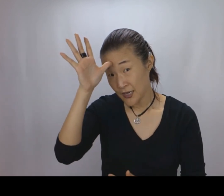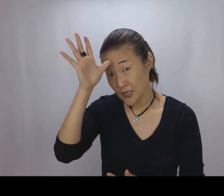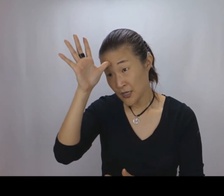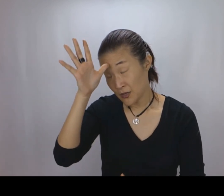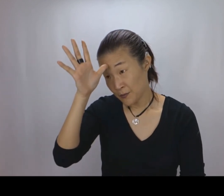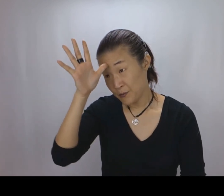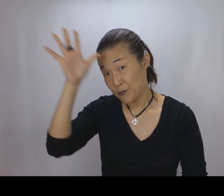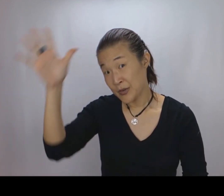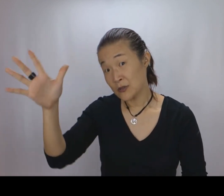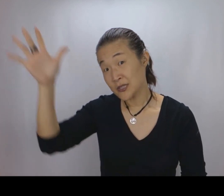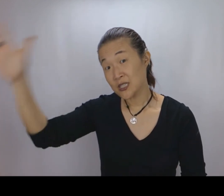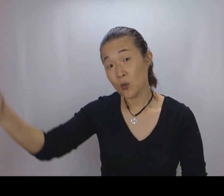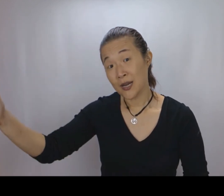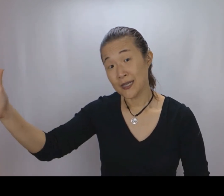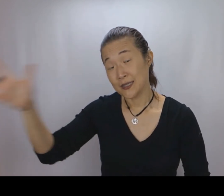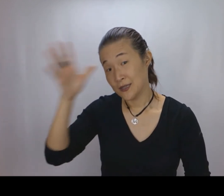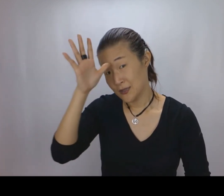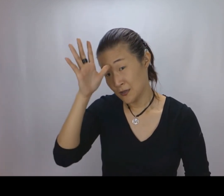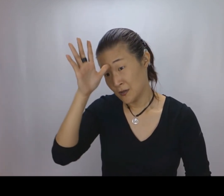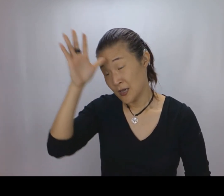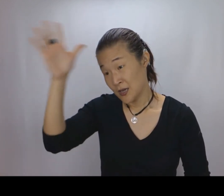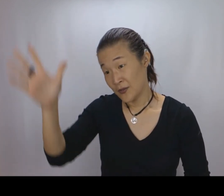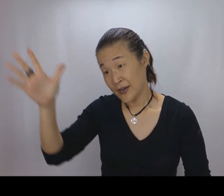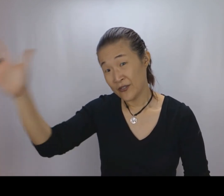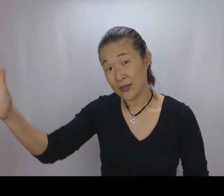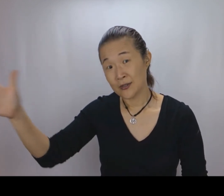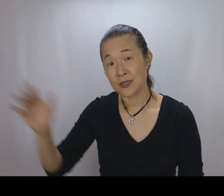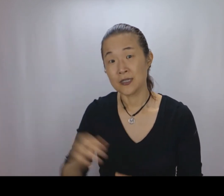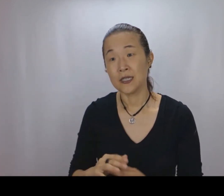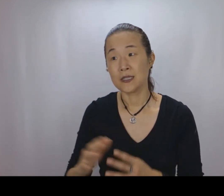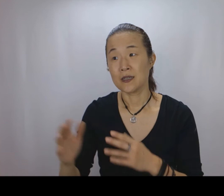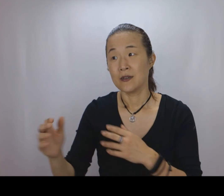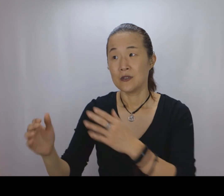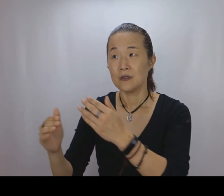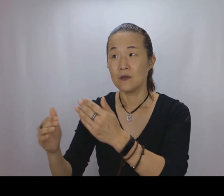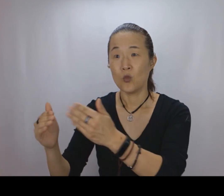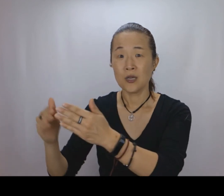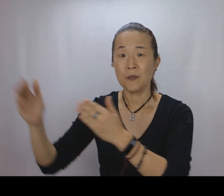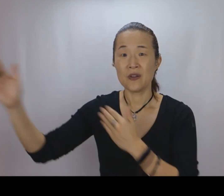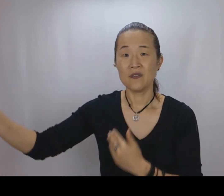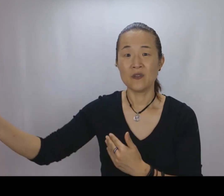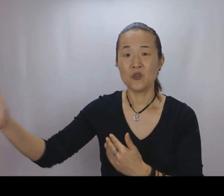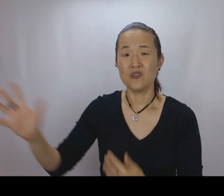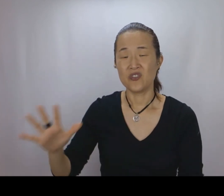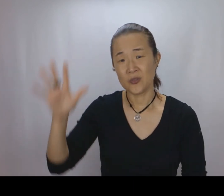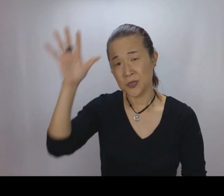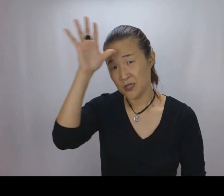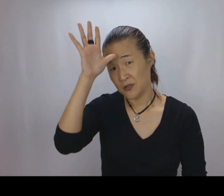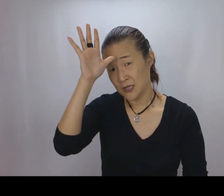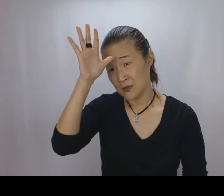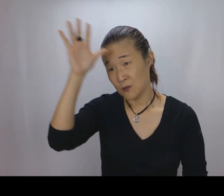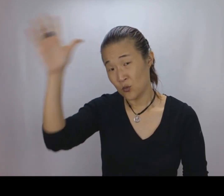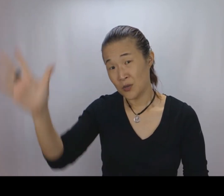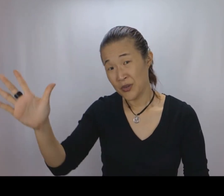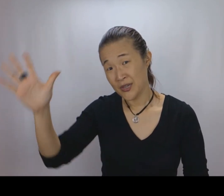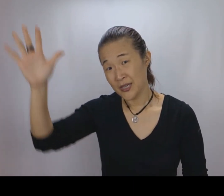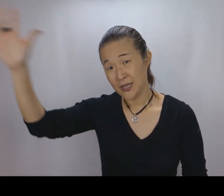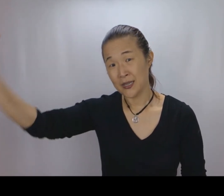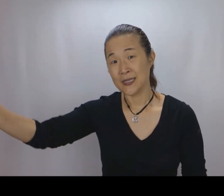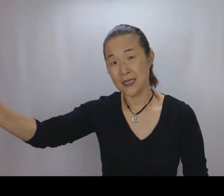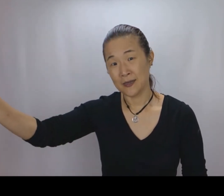and then you're going to bounce twice, so grandfather. Because he's one parent removed from you. So one parent, and then that's him.